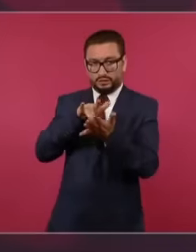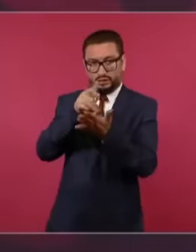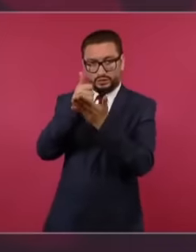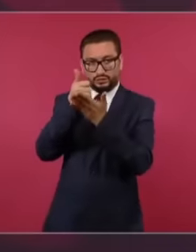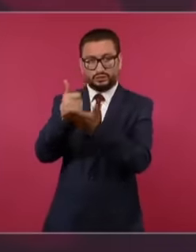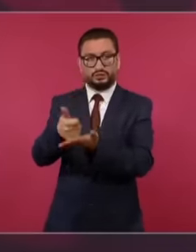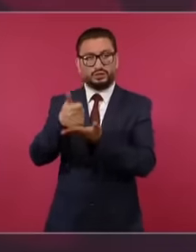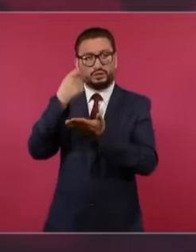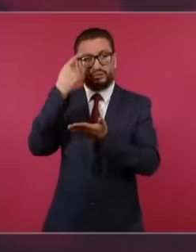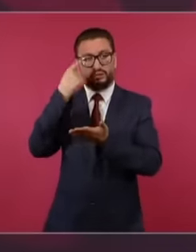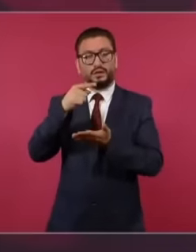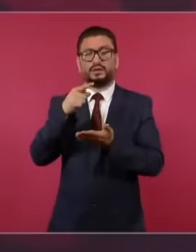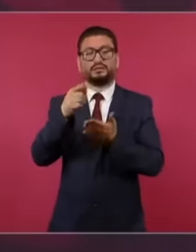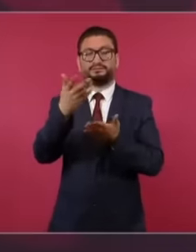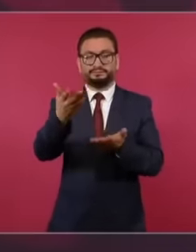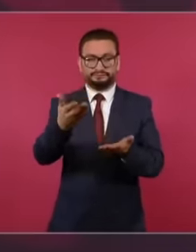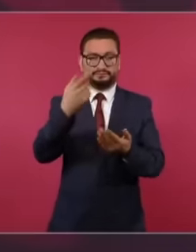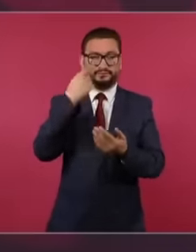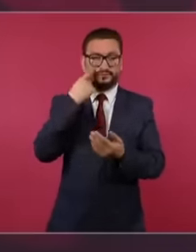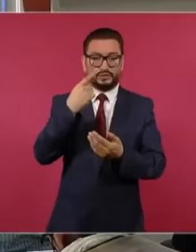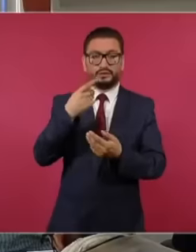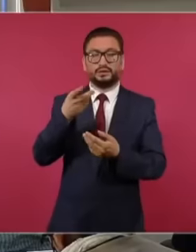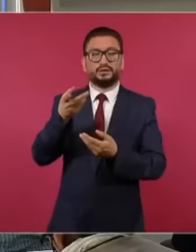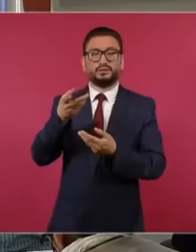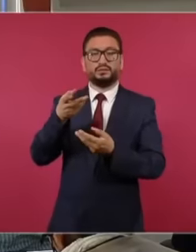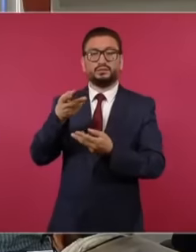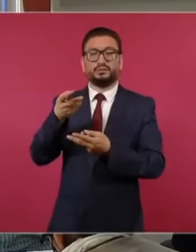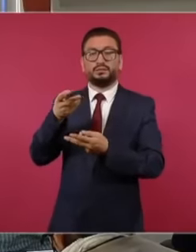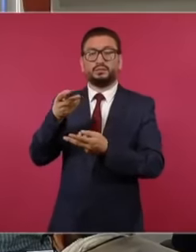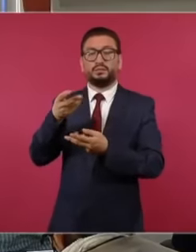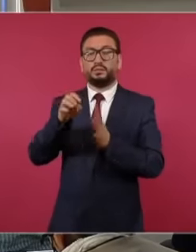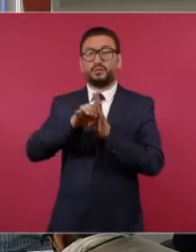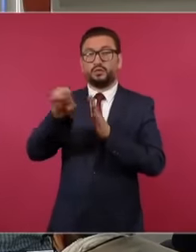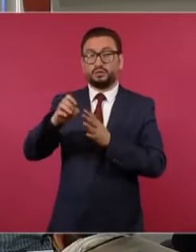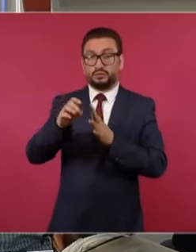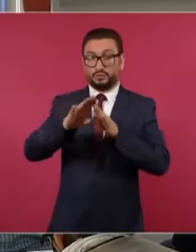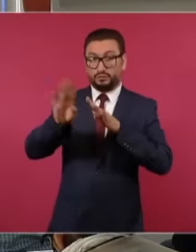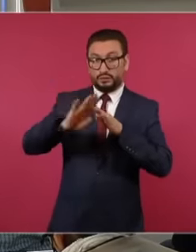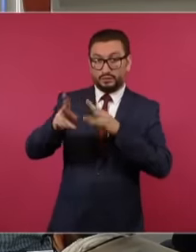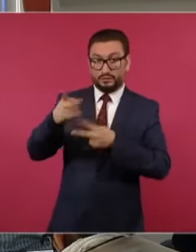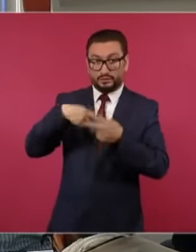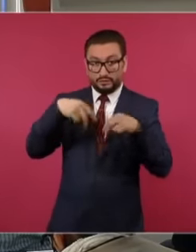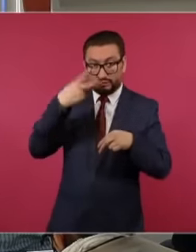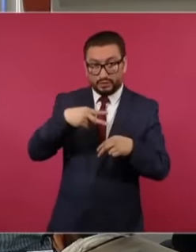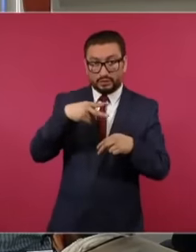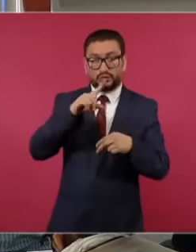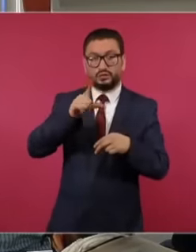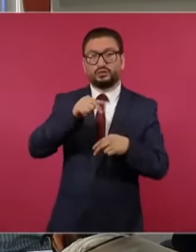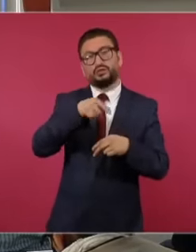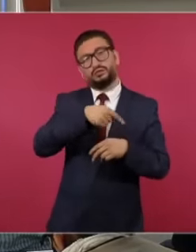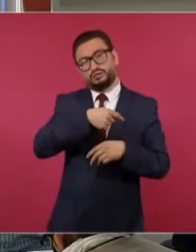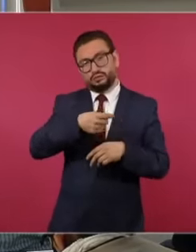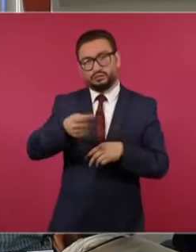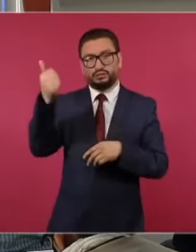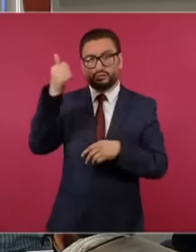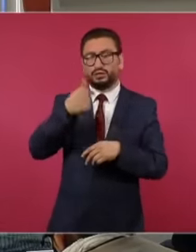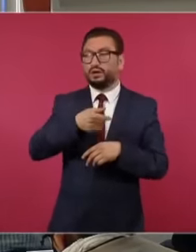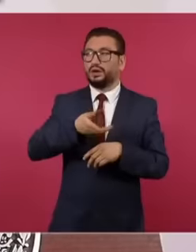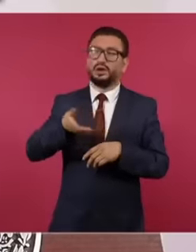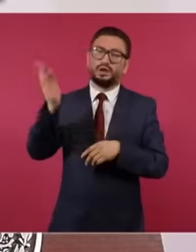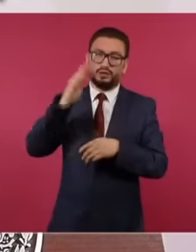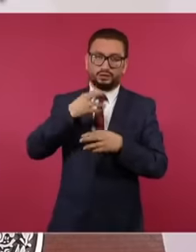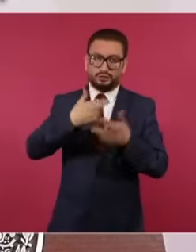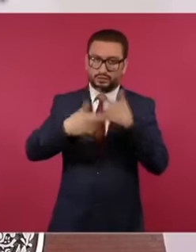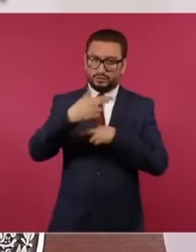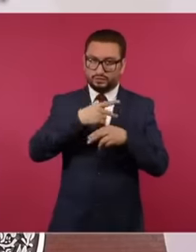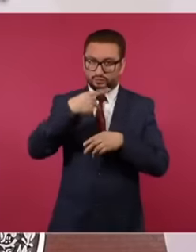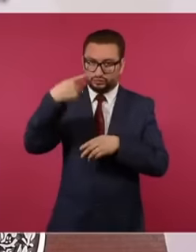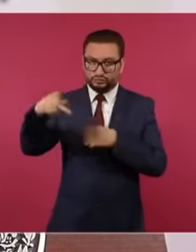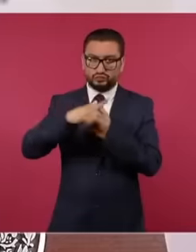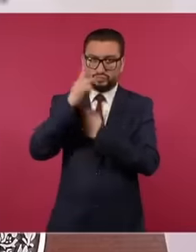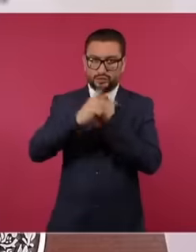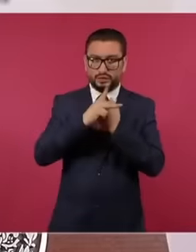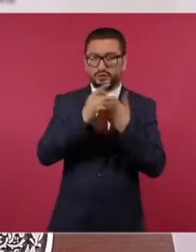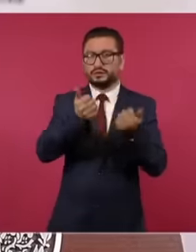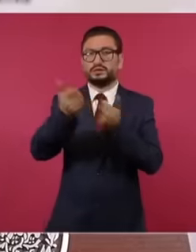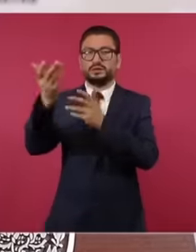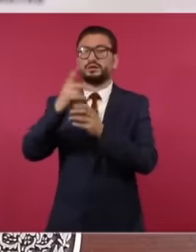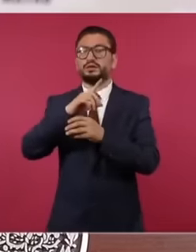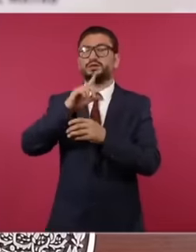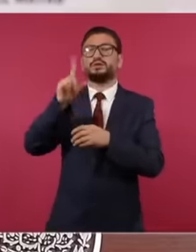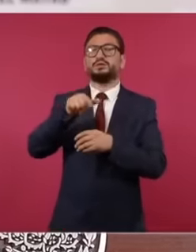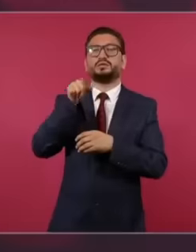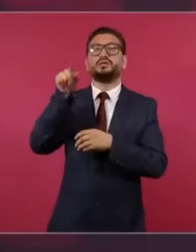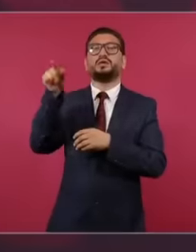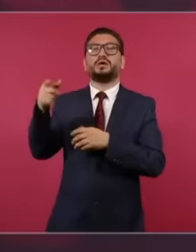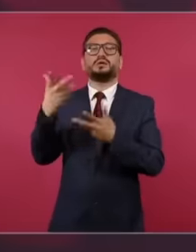that they do not reach their country. And what are they going to do, we are ensuring that they can have assistance,